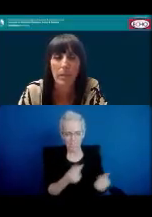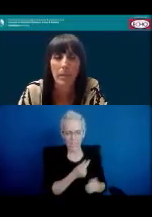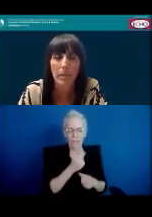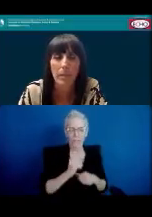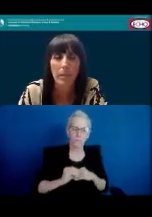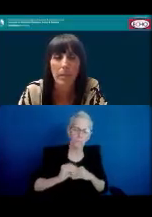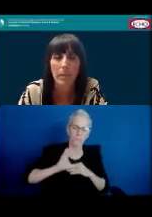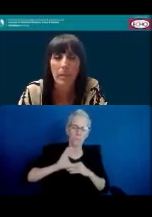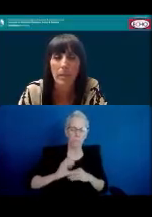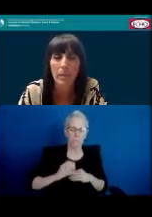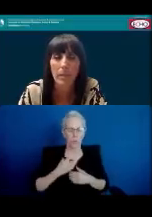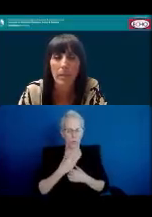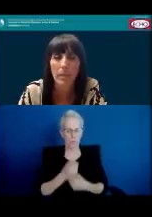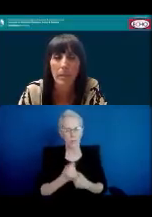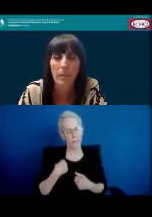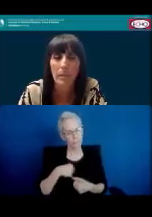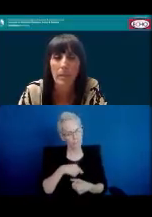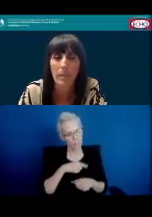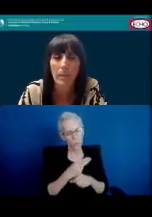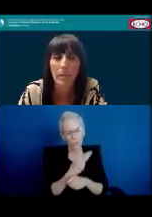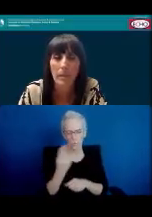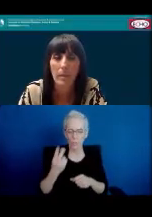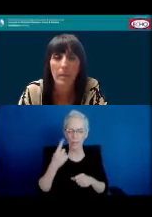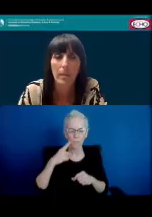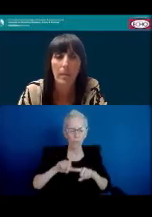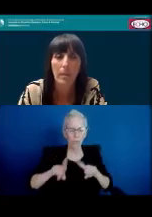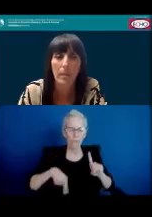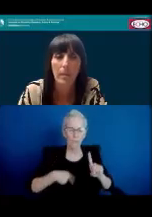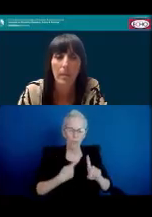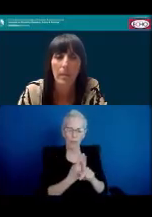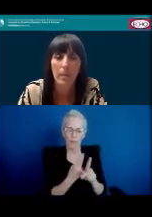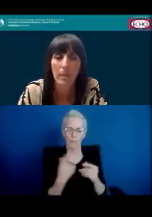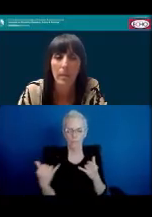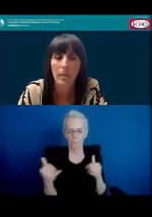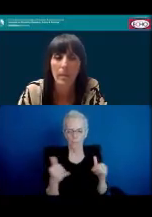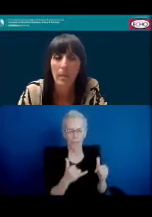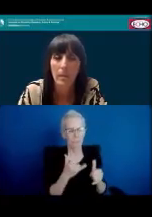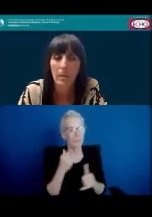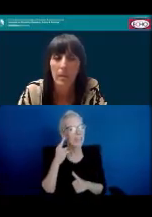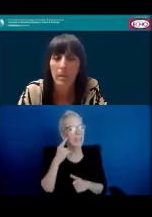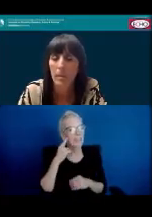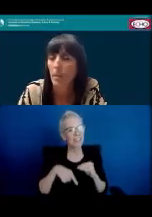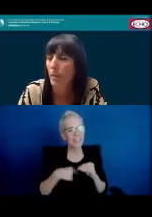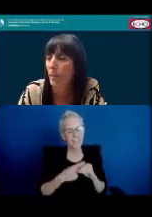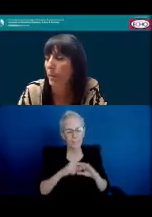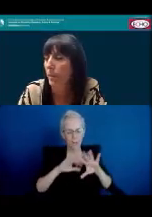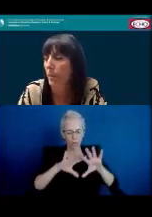dynamic in many different types of play. Think about when you play doctor patient with your toddler, or if you're playing